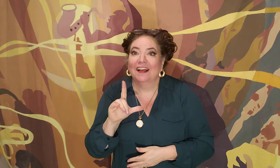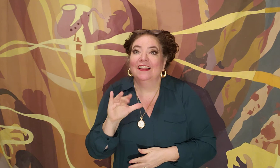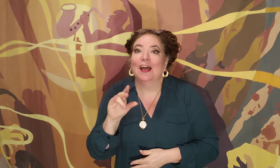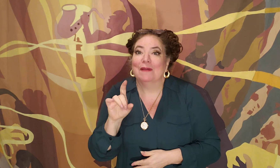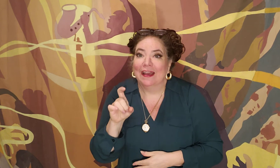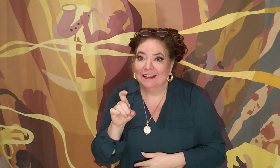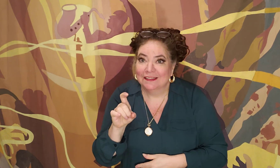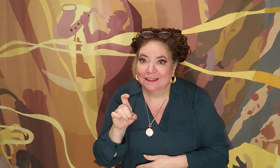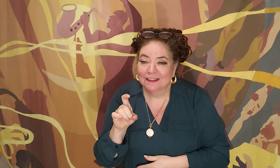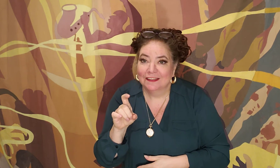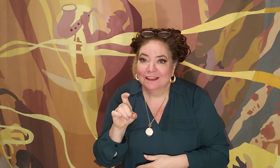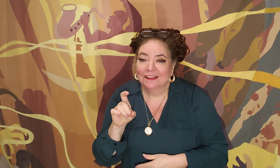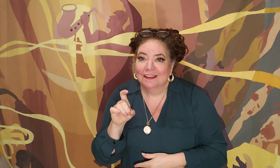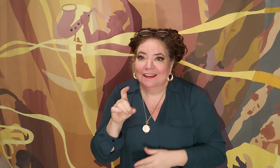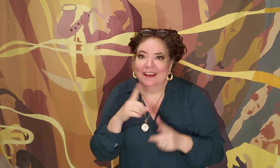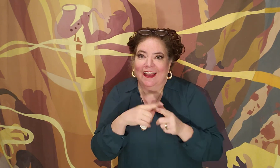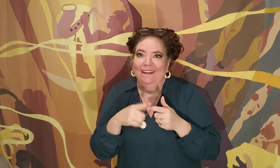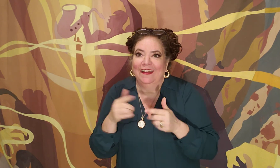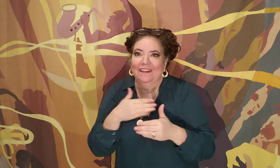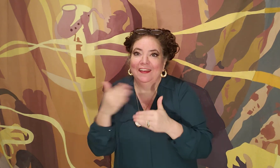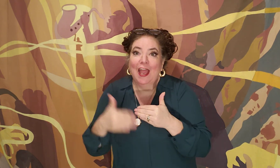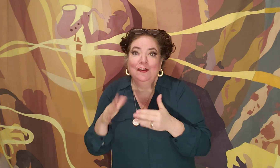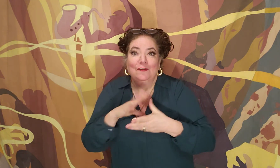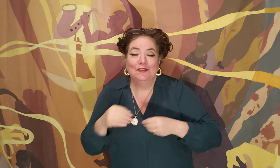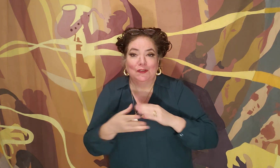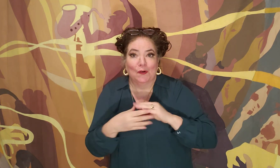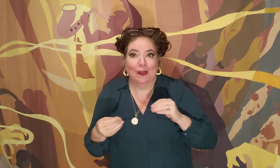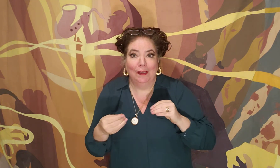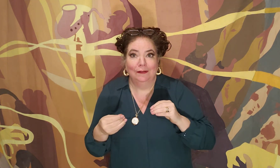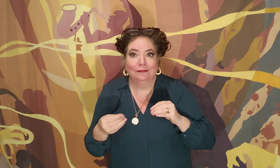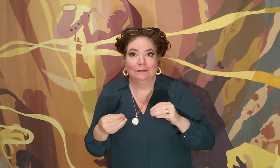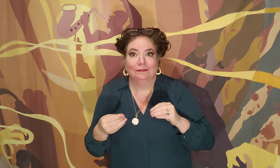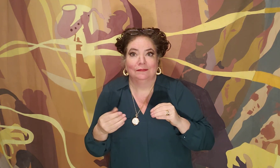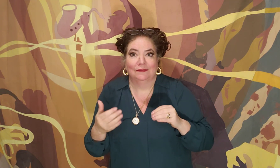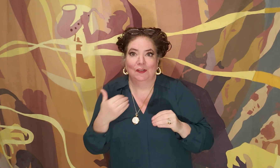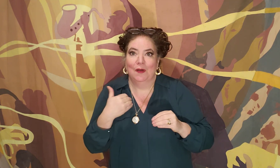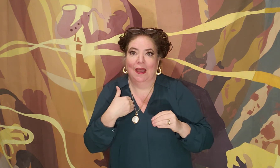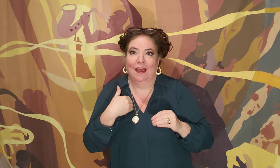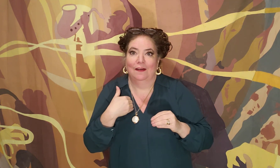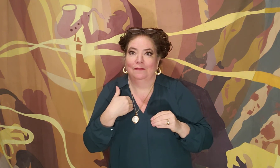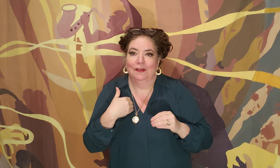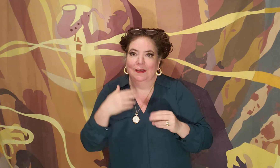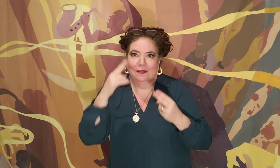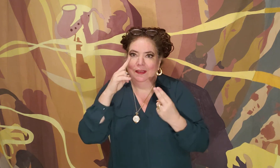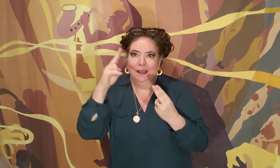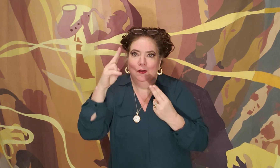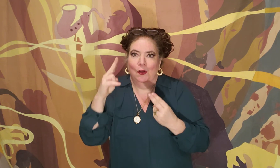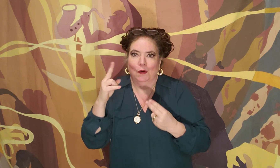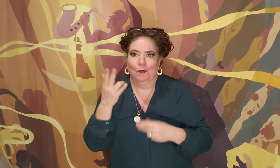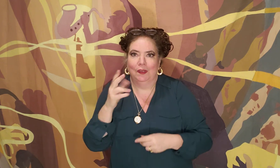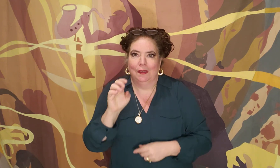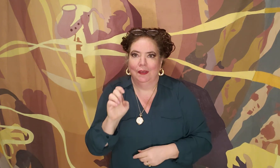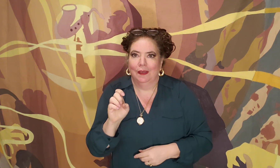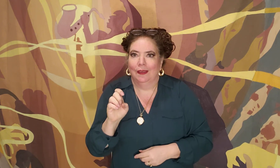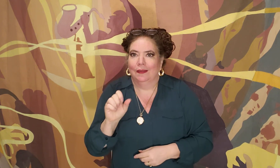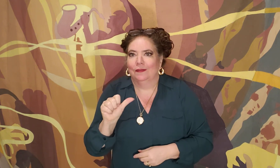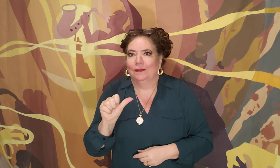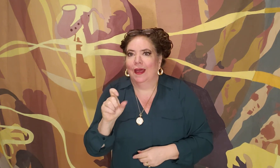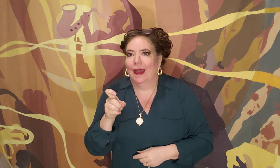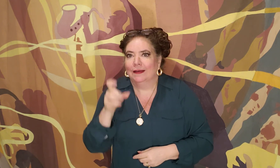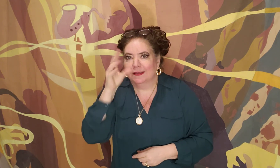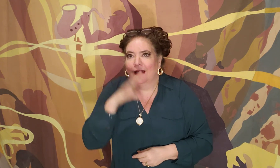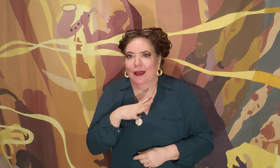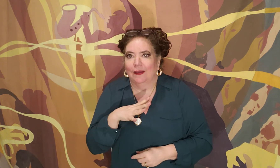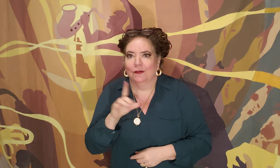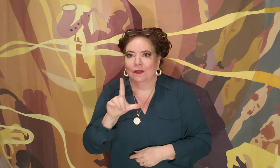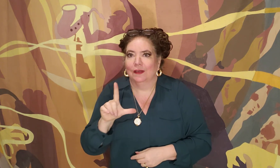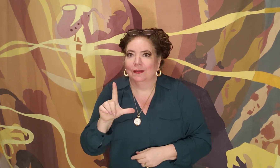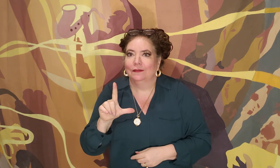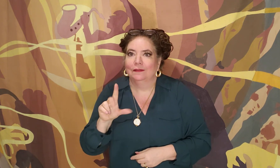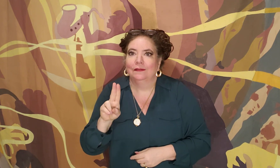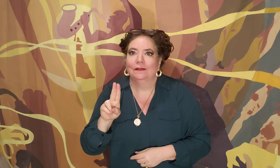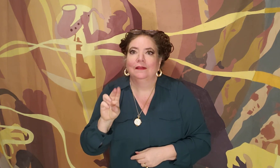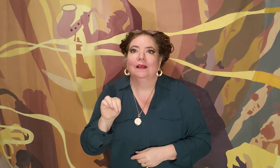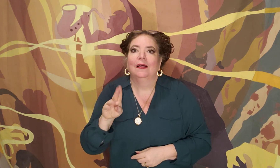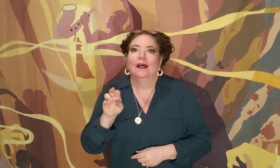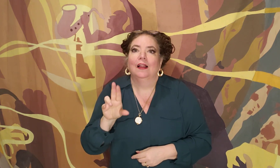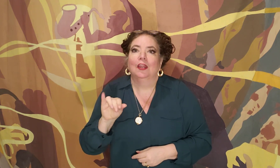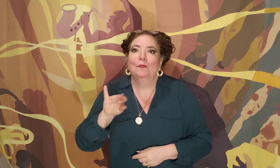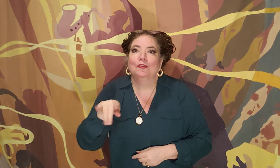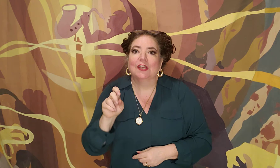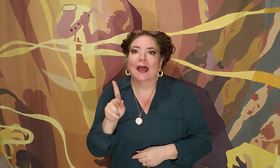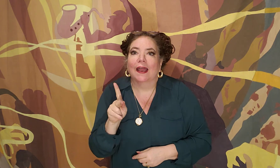climax and then the end of the story. You have the hero, the axe guy, or the lumberjack